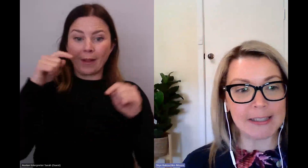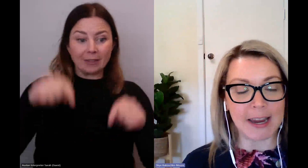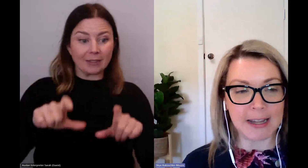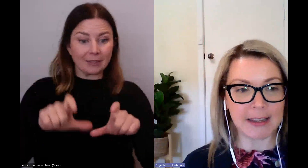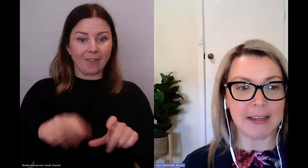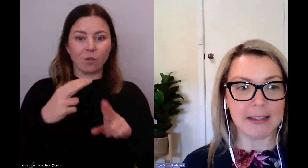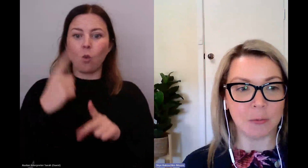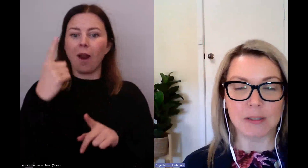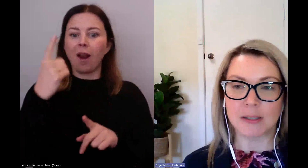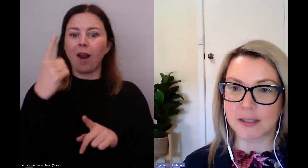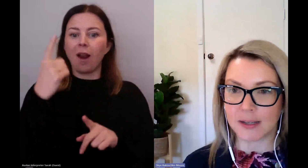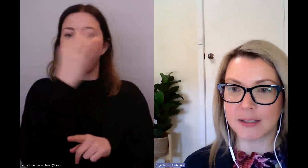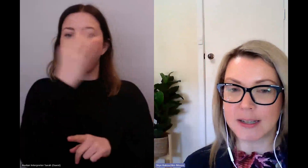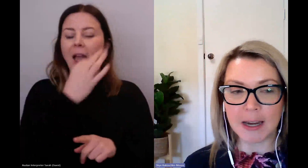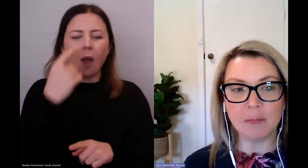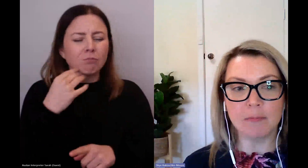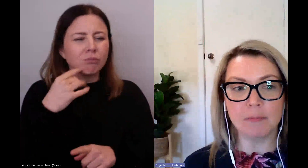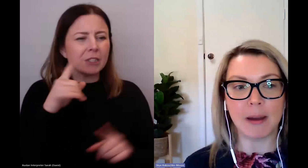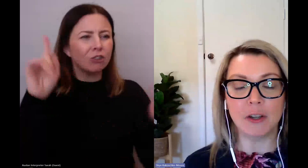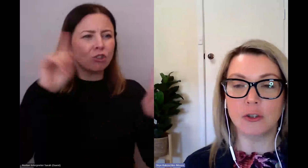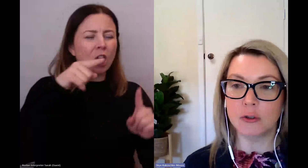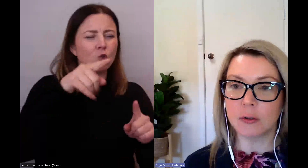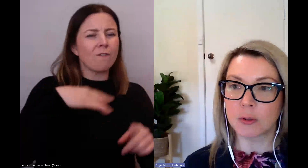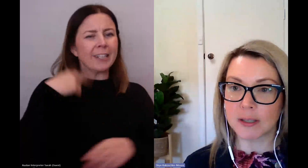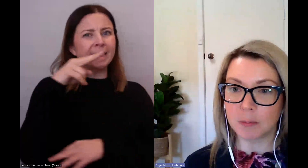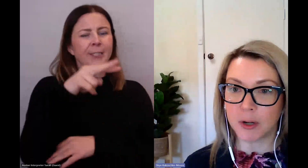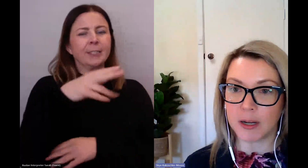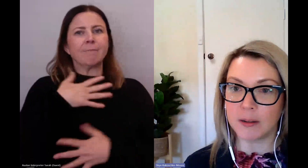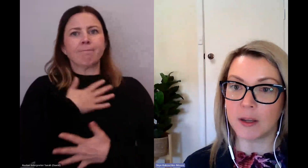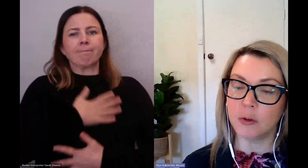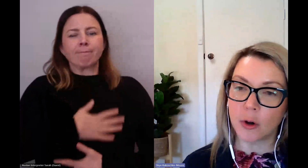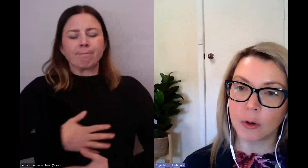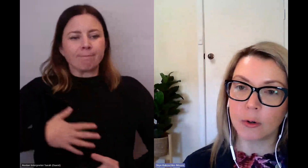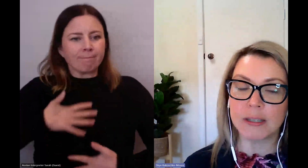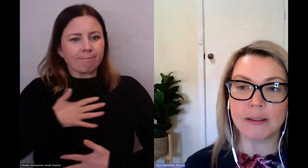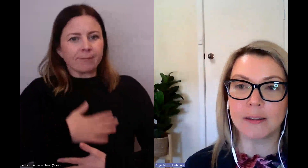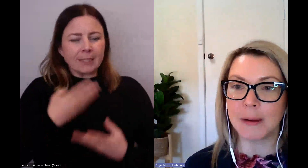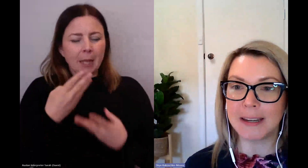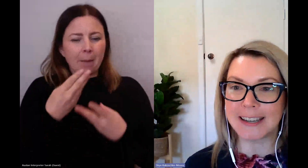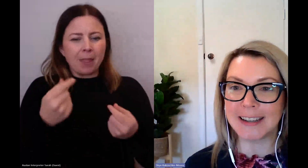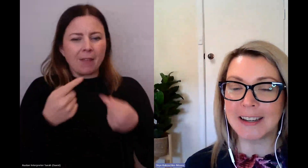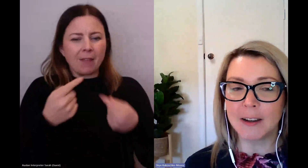case anything that was discussed today made you or somebody that you know whose in the meeting